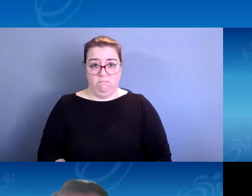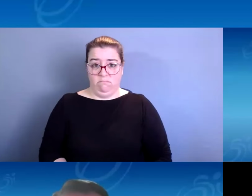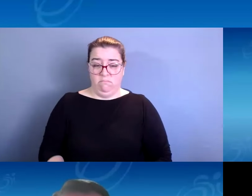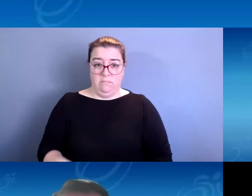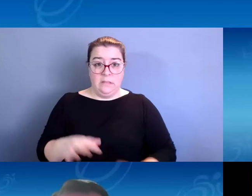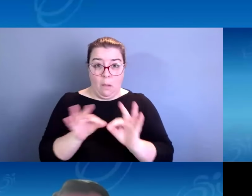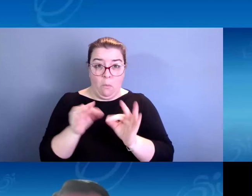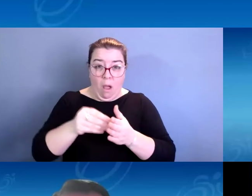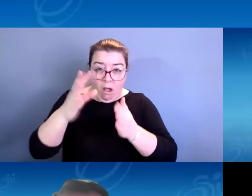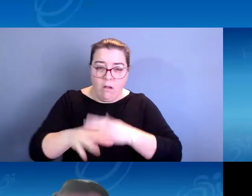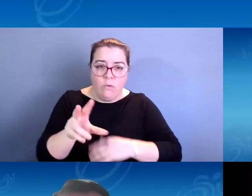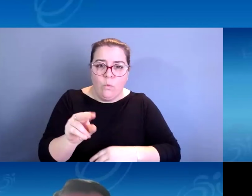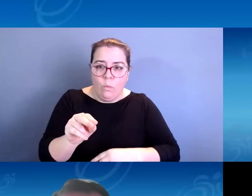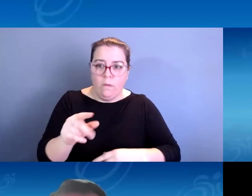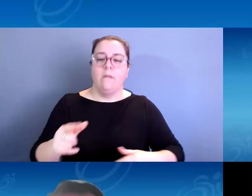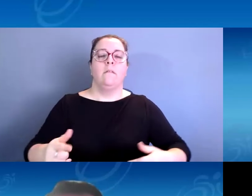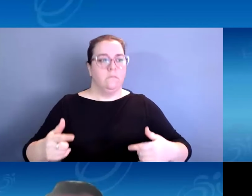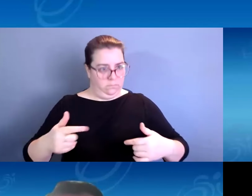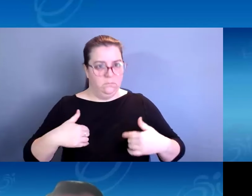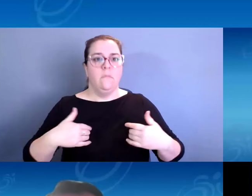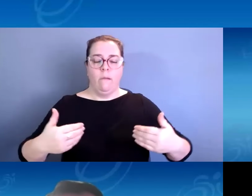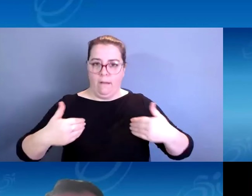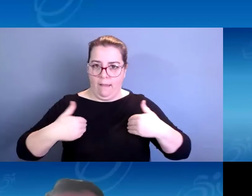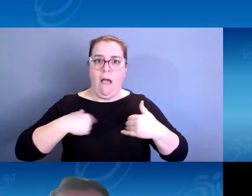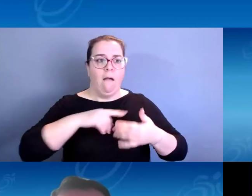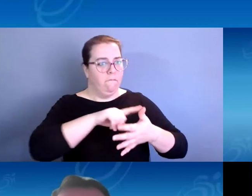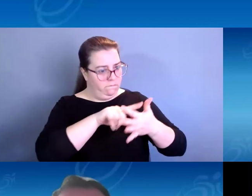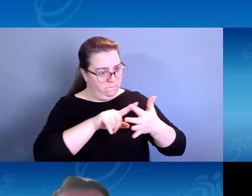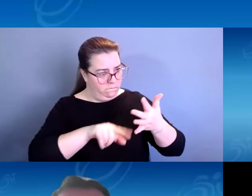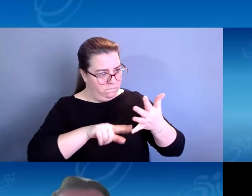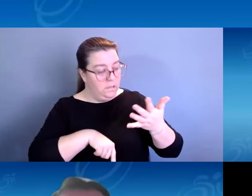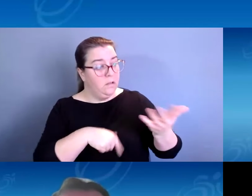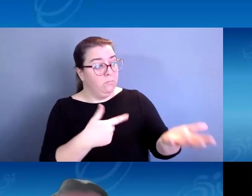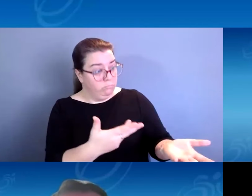And so, so put them in place for everybody. And then ask if people want more.